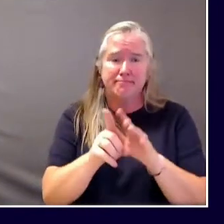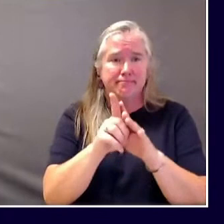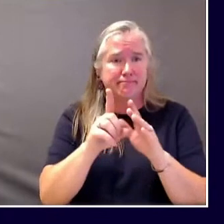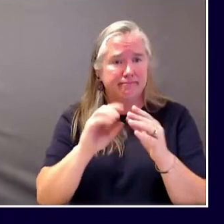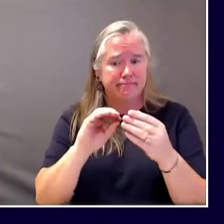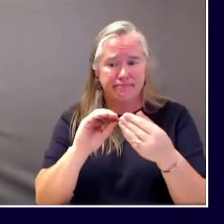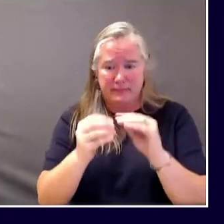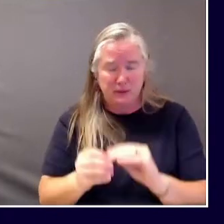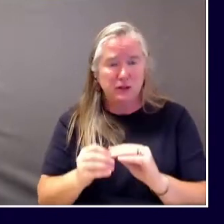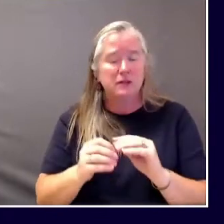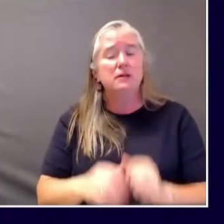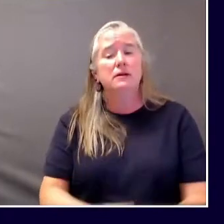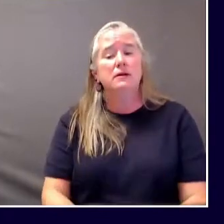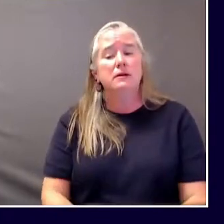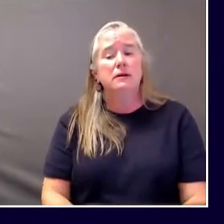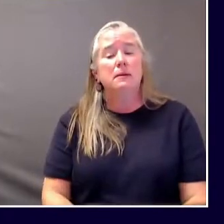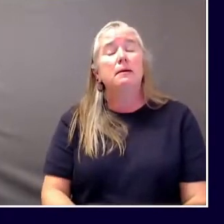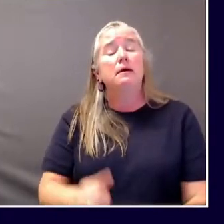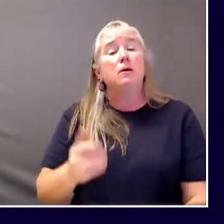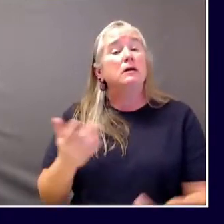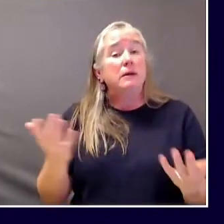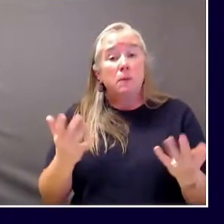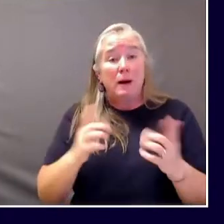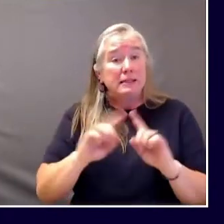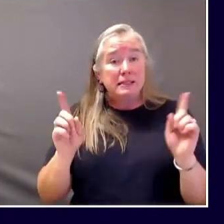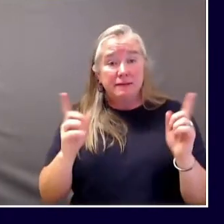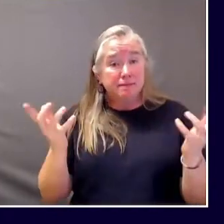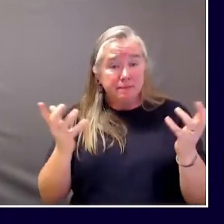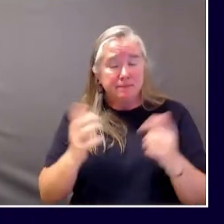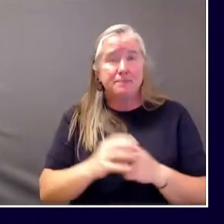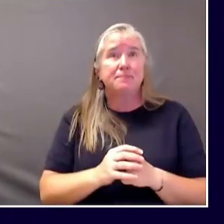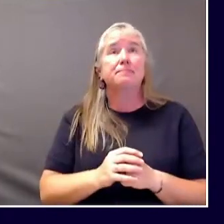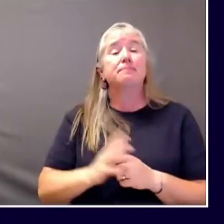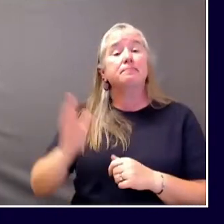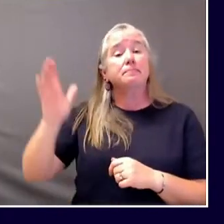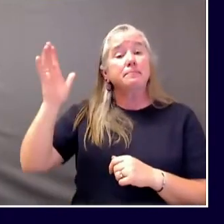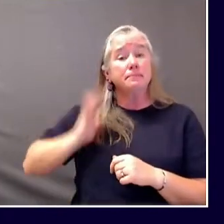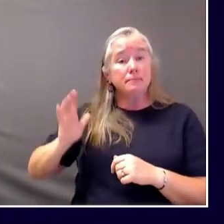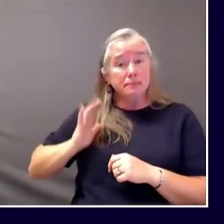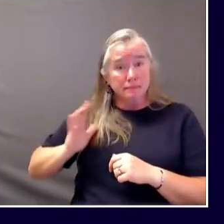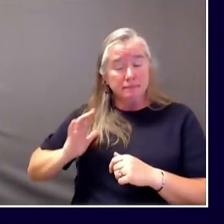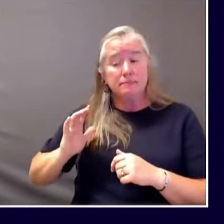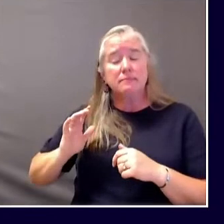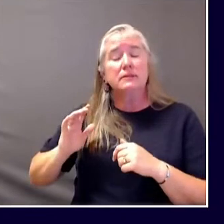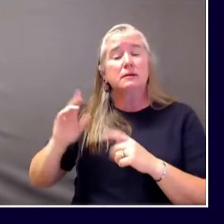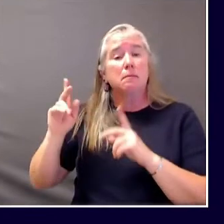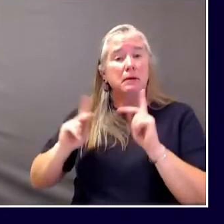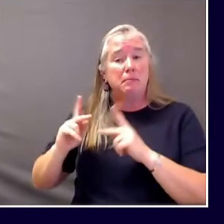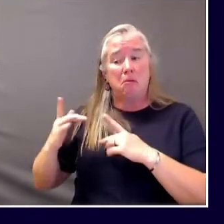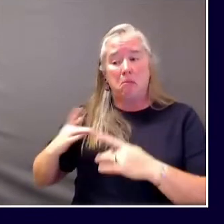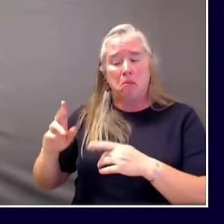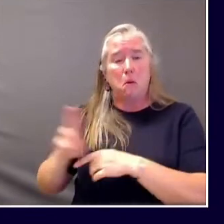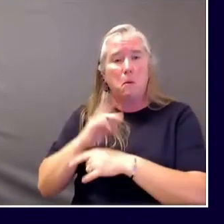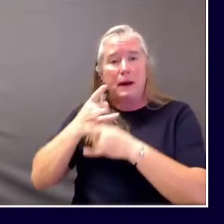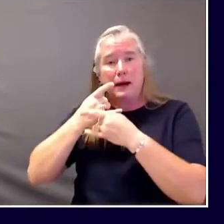previously congregating in places where